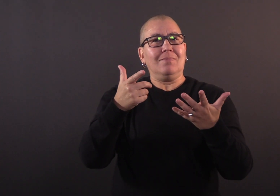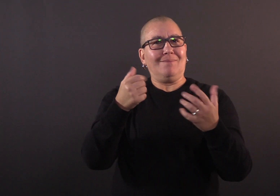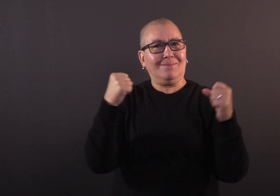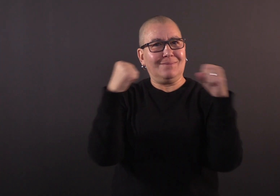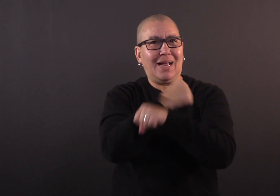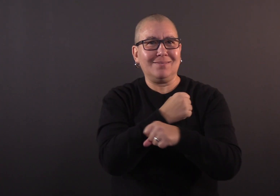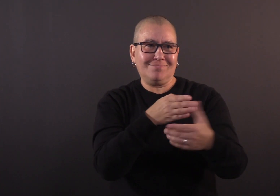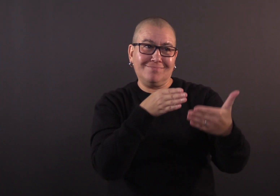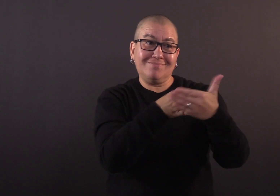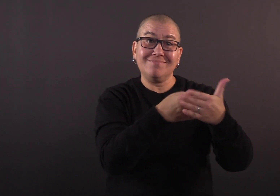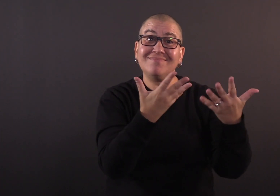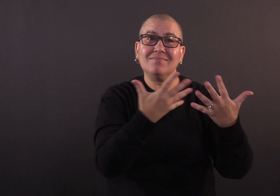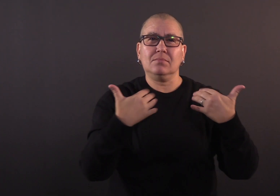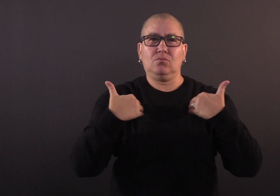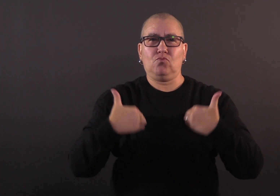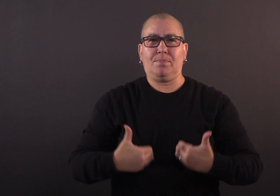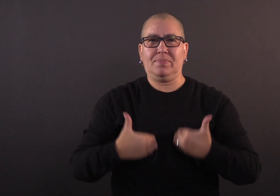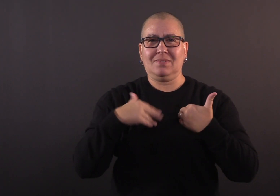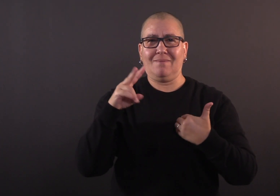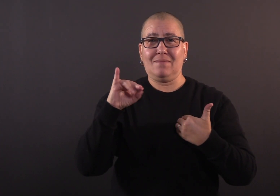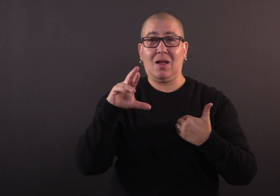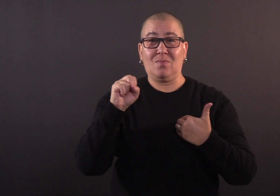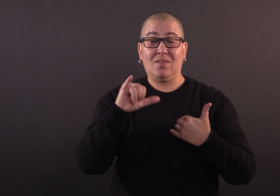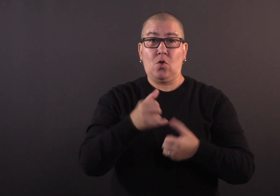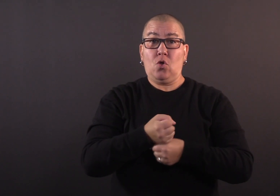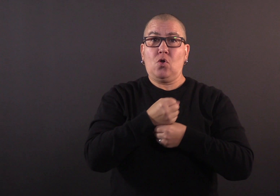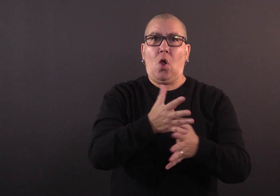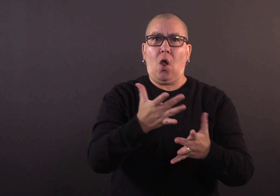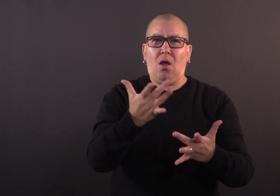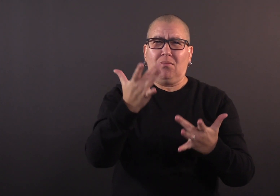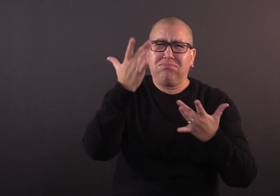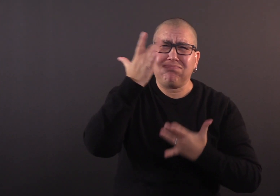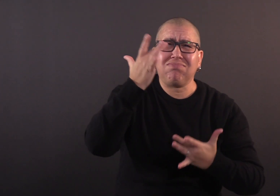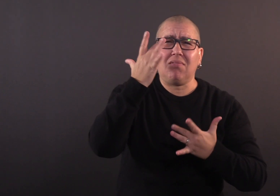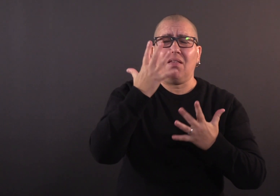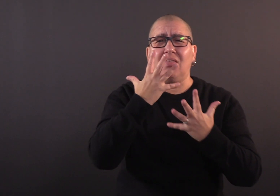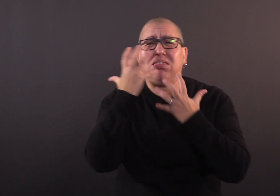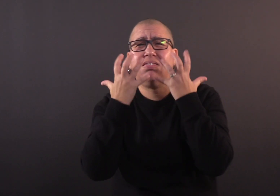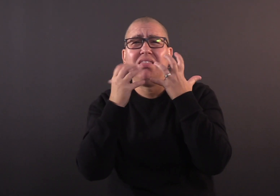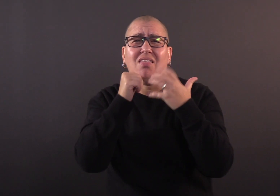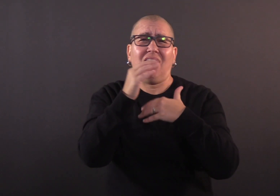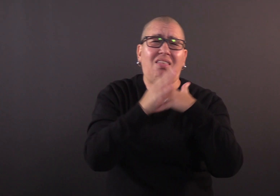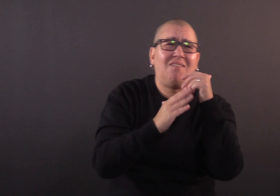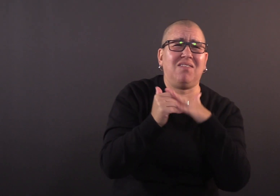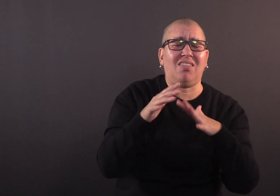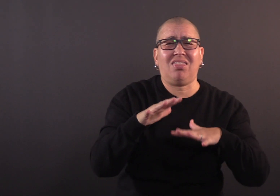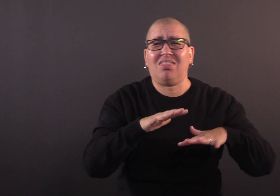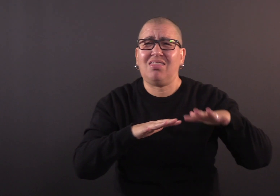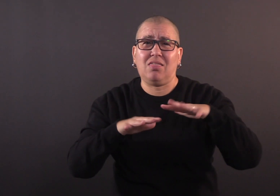have a trio of vaccines available to fight respiratory viruses that cause misery in